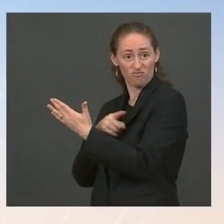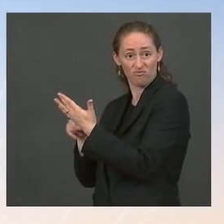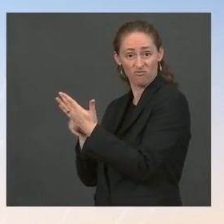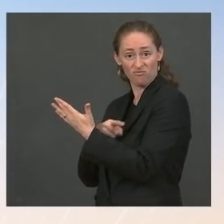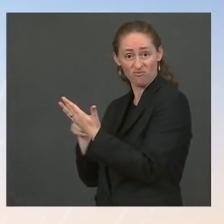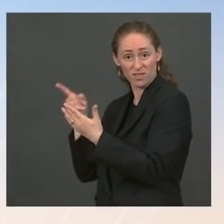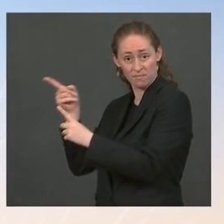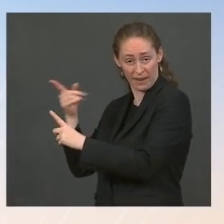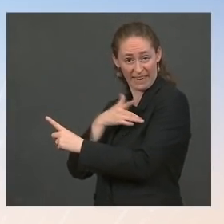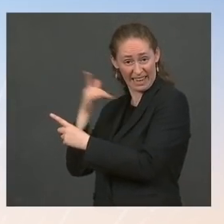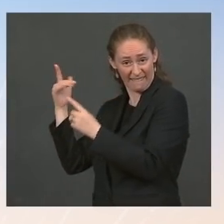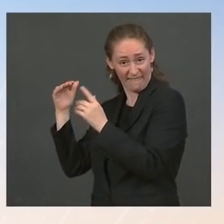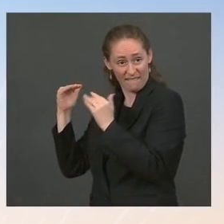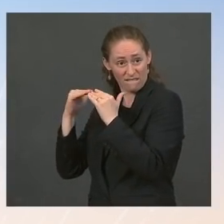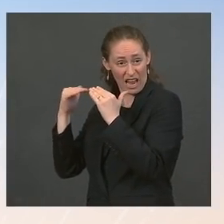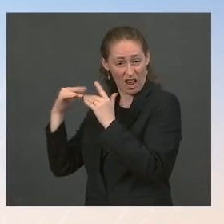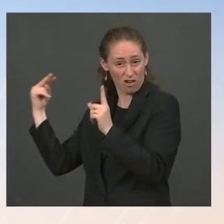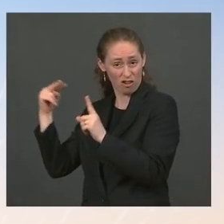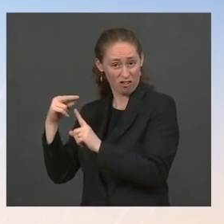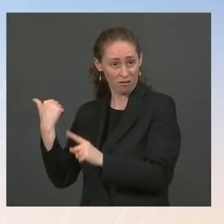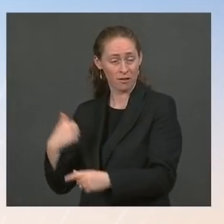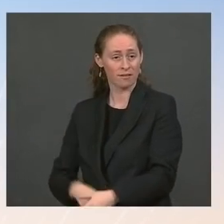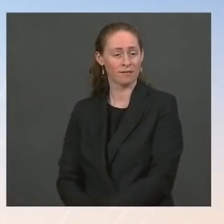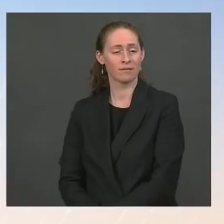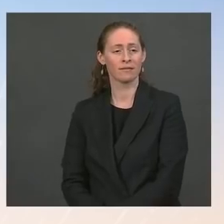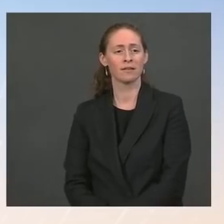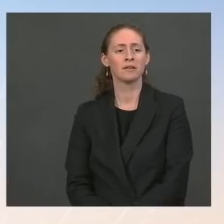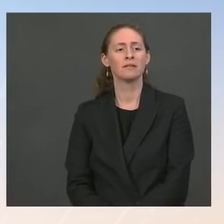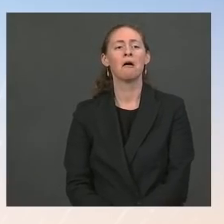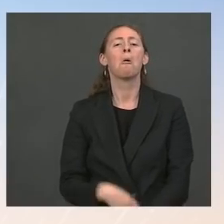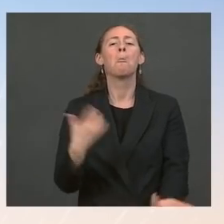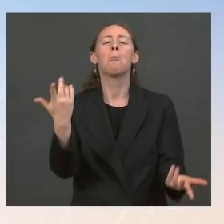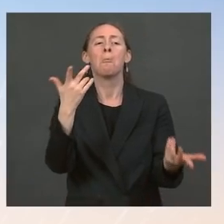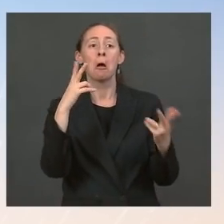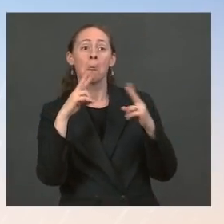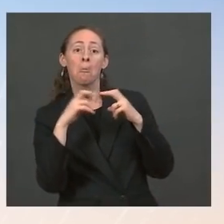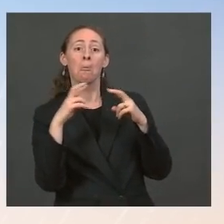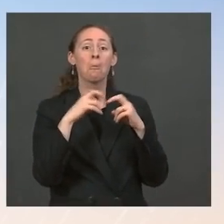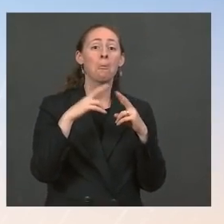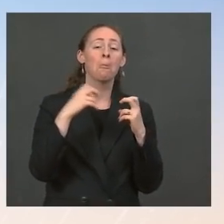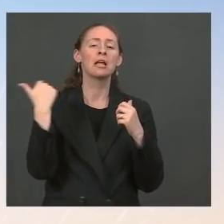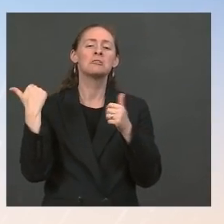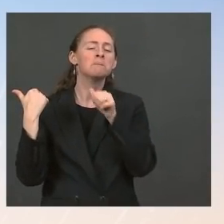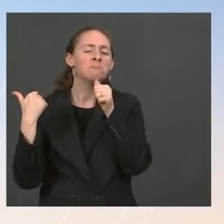of analyzing the fairness or unfairness of criticism. Go ahead. The Press: Thanks.